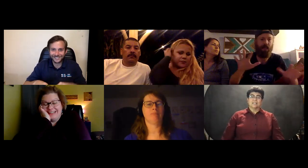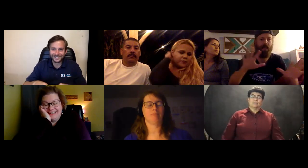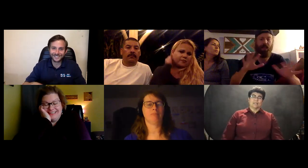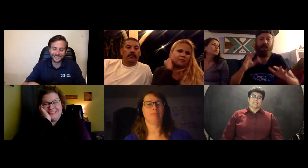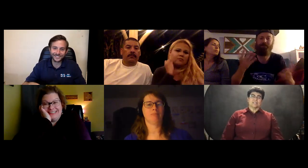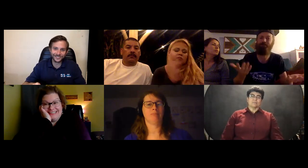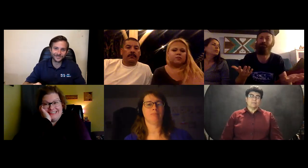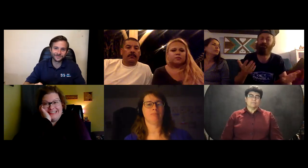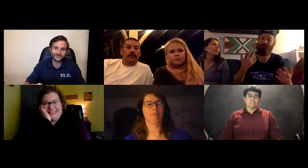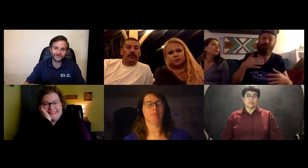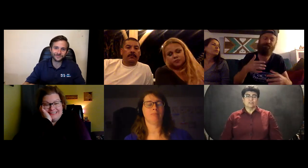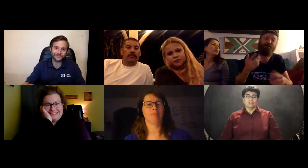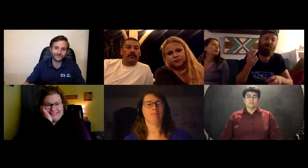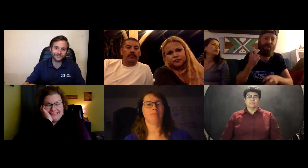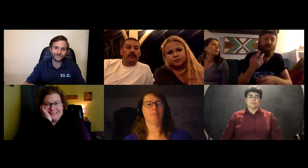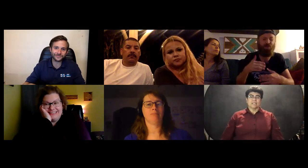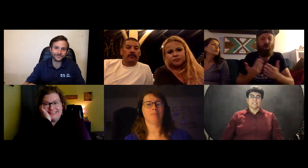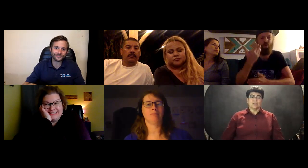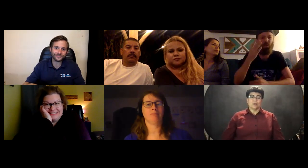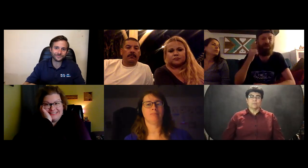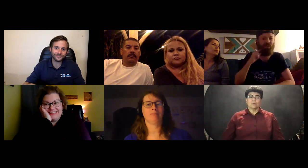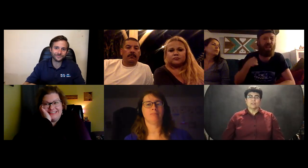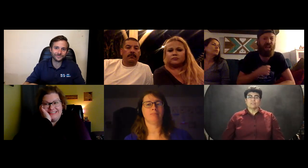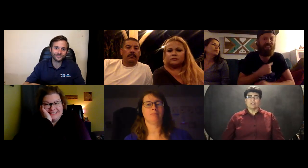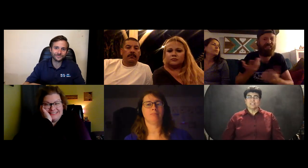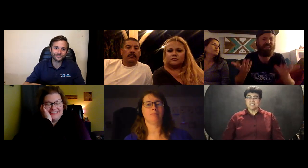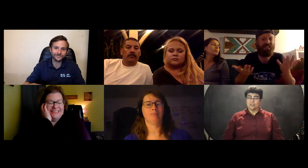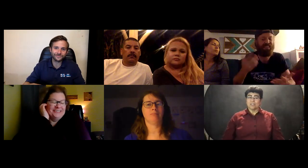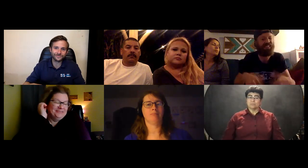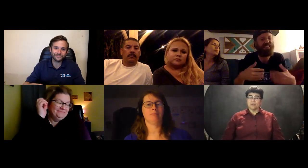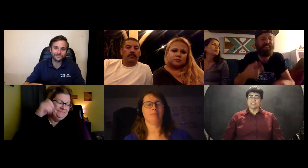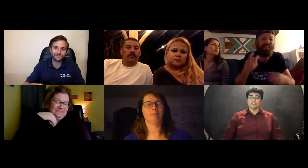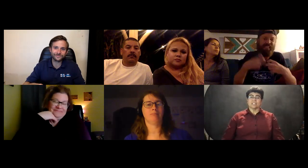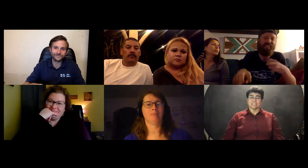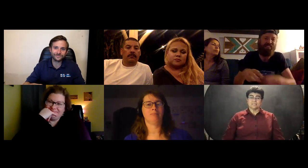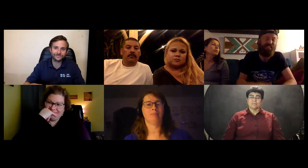but it's sometimes a struggle because they want to be with their friends it's